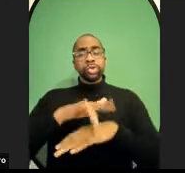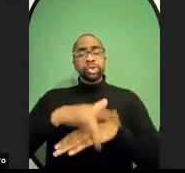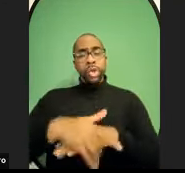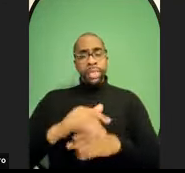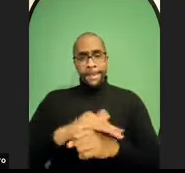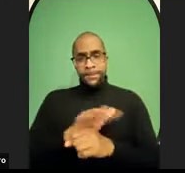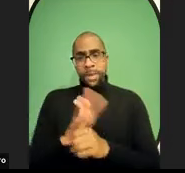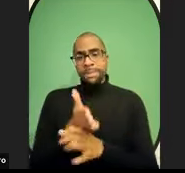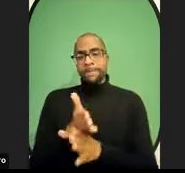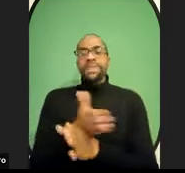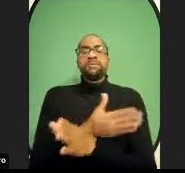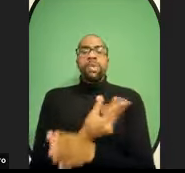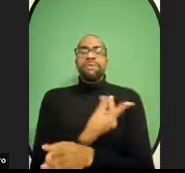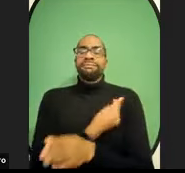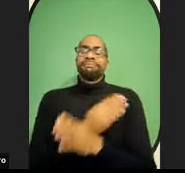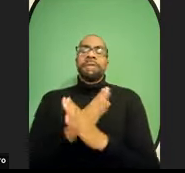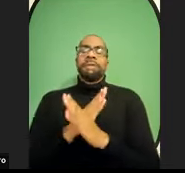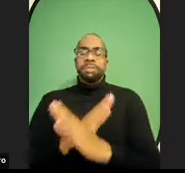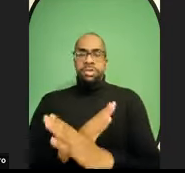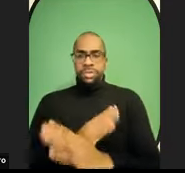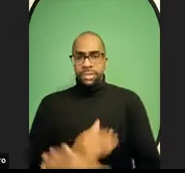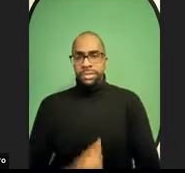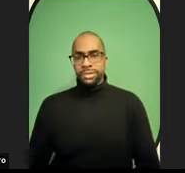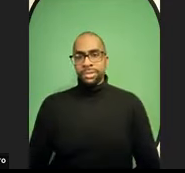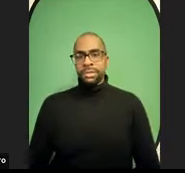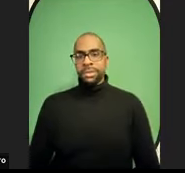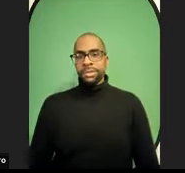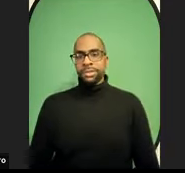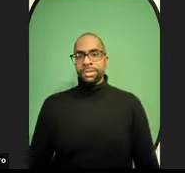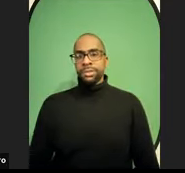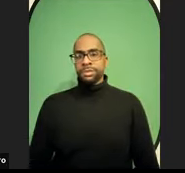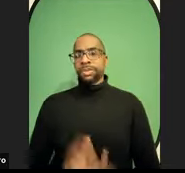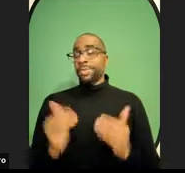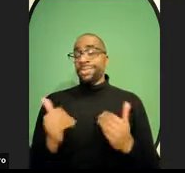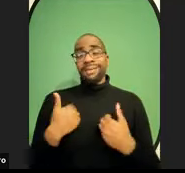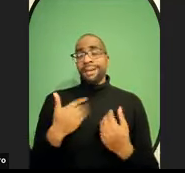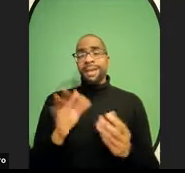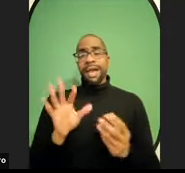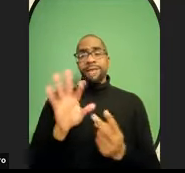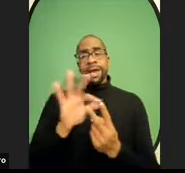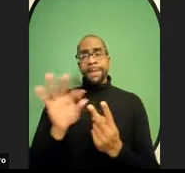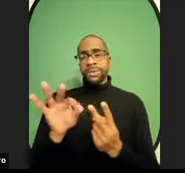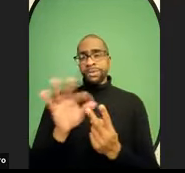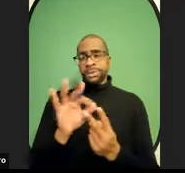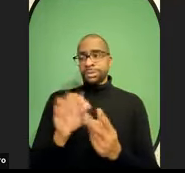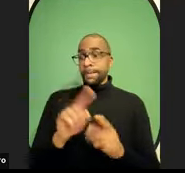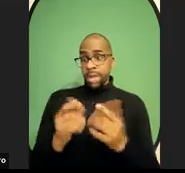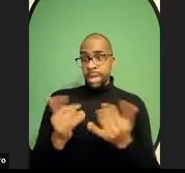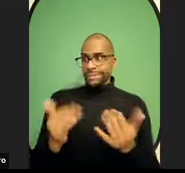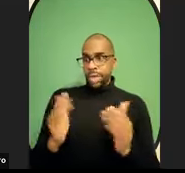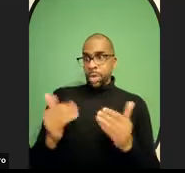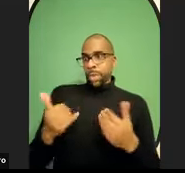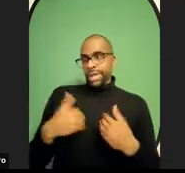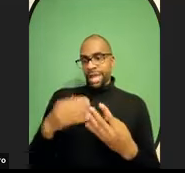this was like early independent. a because a because like you know pre backs a because like you know pre vaccination and all those things. So they didn't even have. those